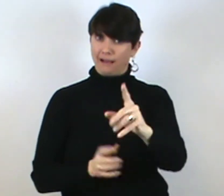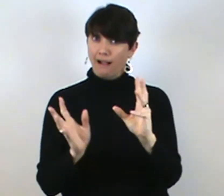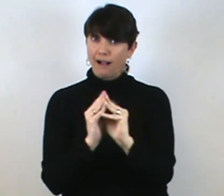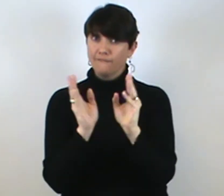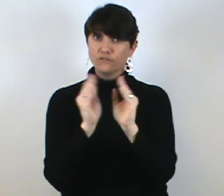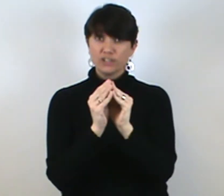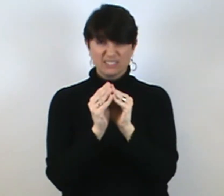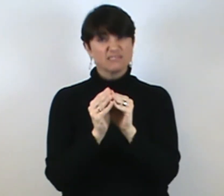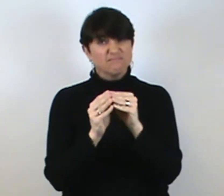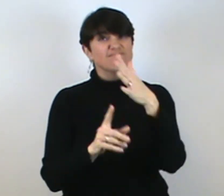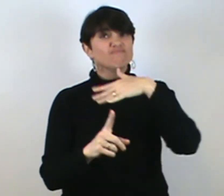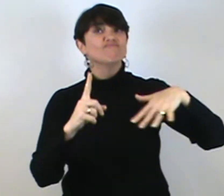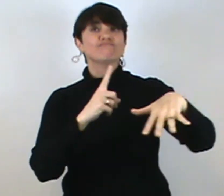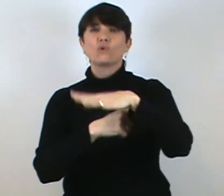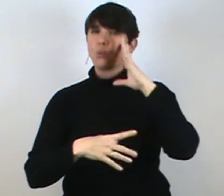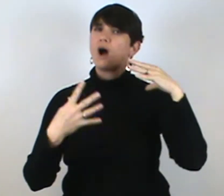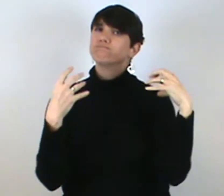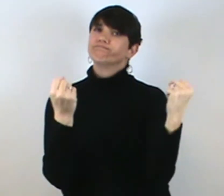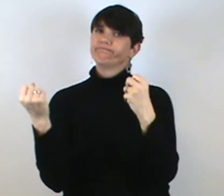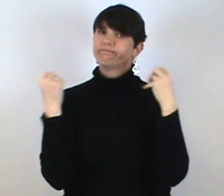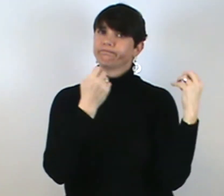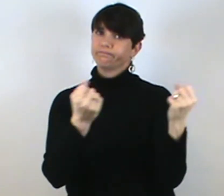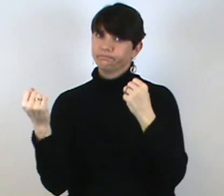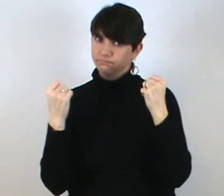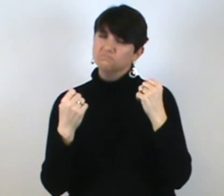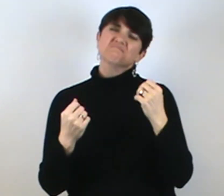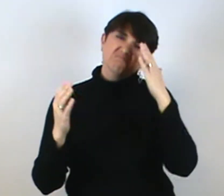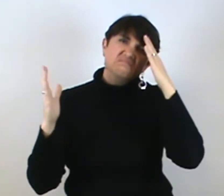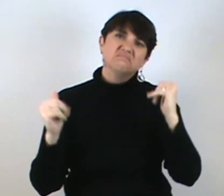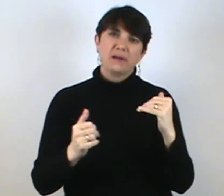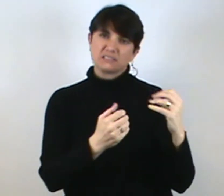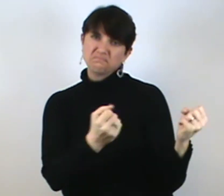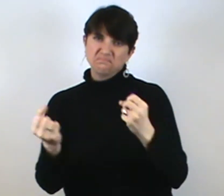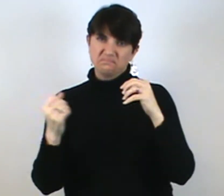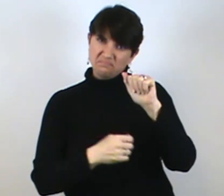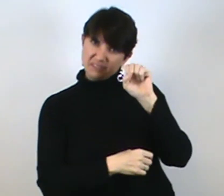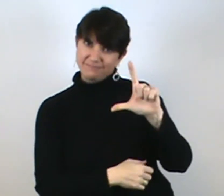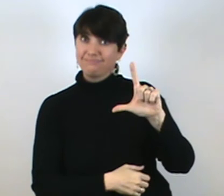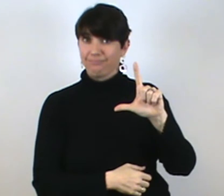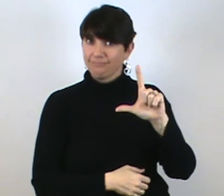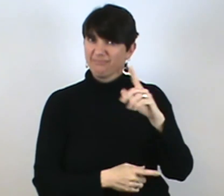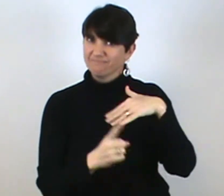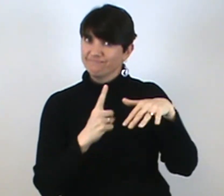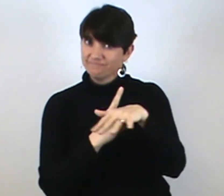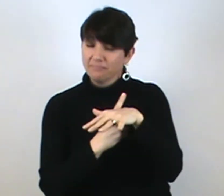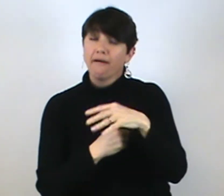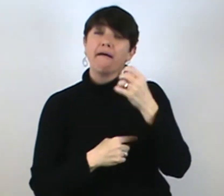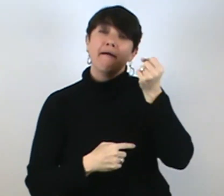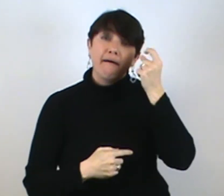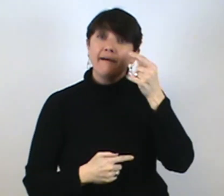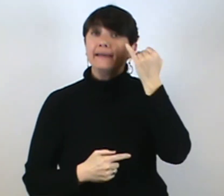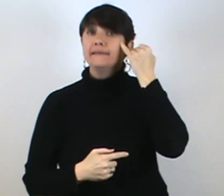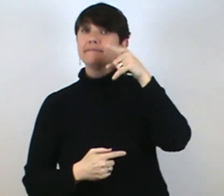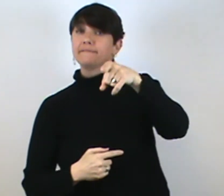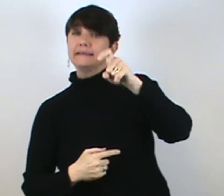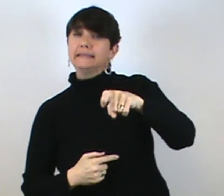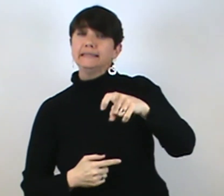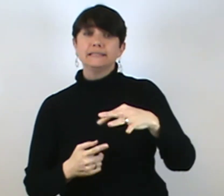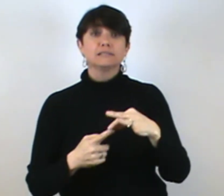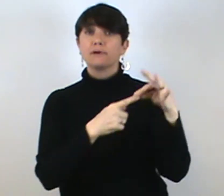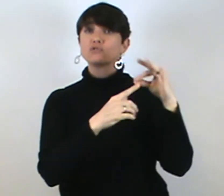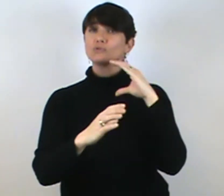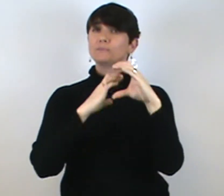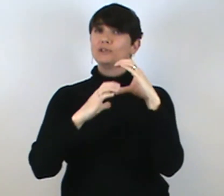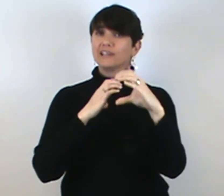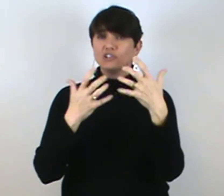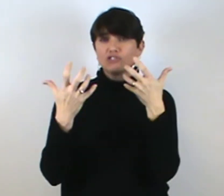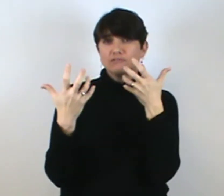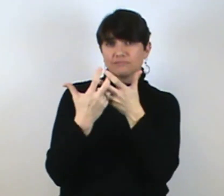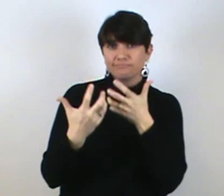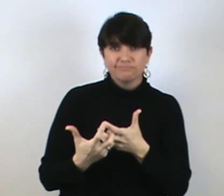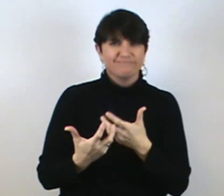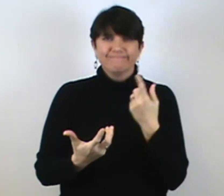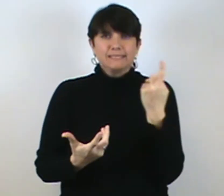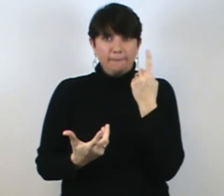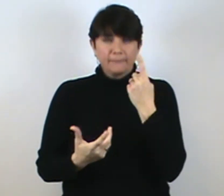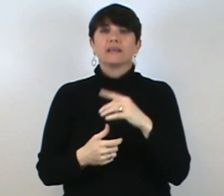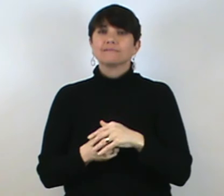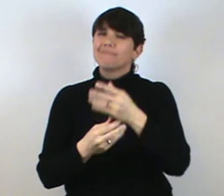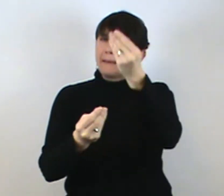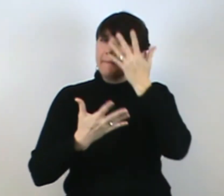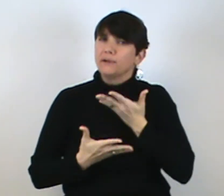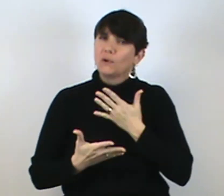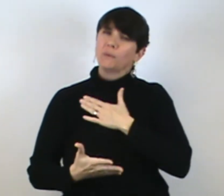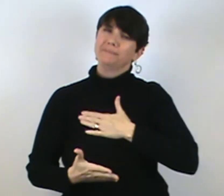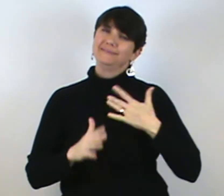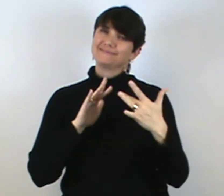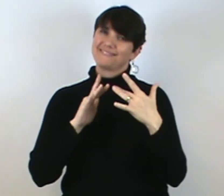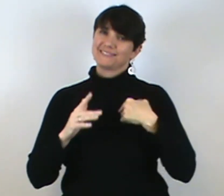This conference will be conducted in ASL and it will be an ASL only environment. Contact me if you need any special communications accomodations